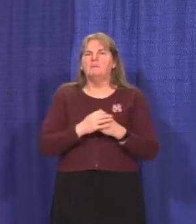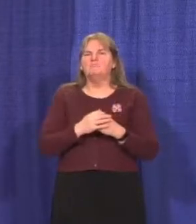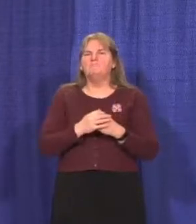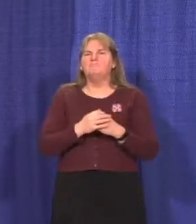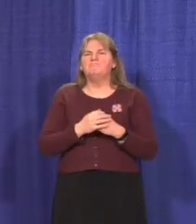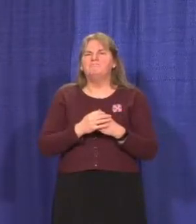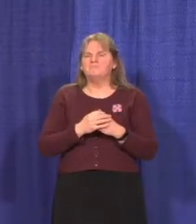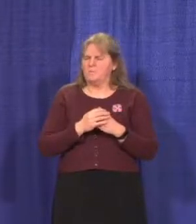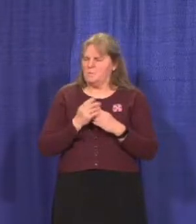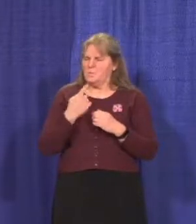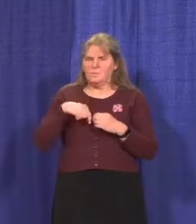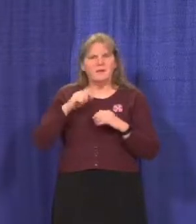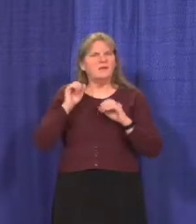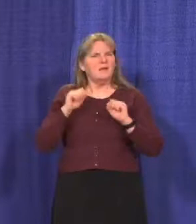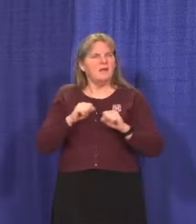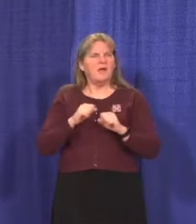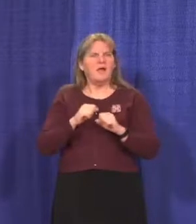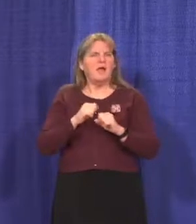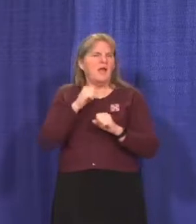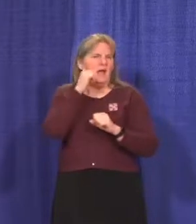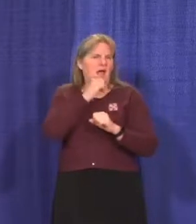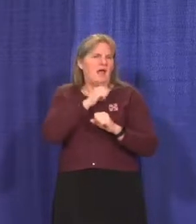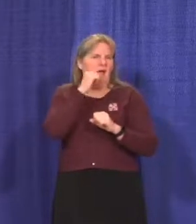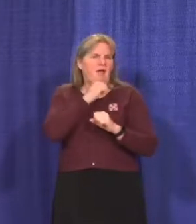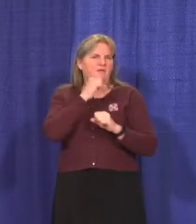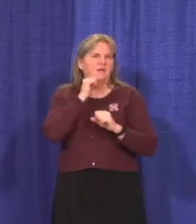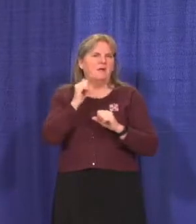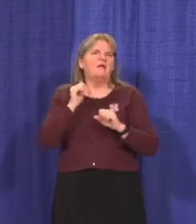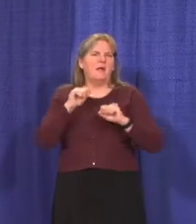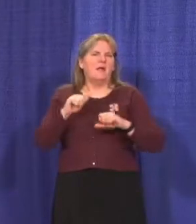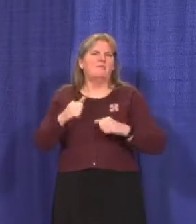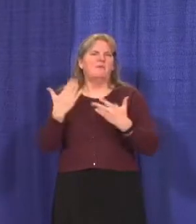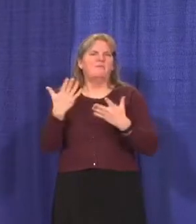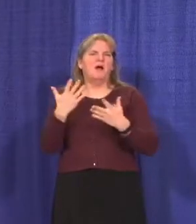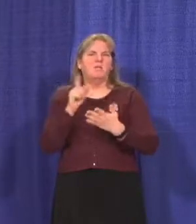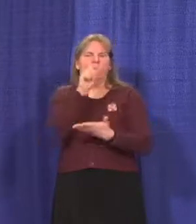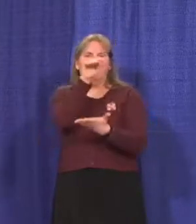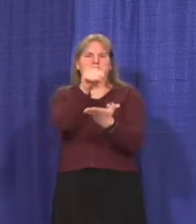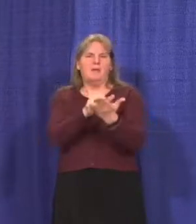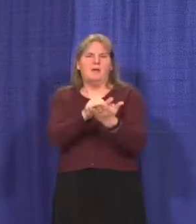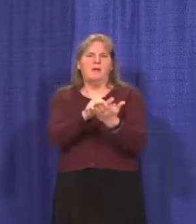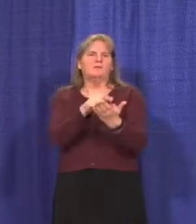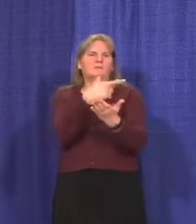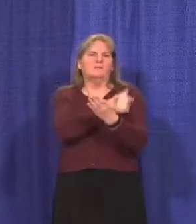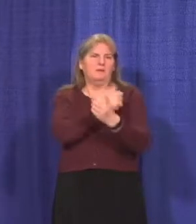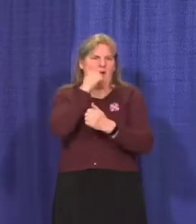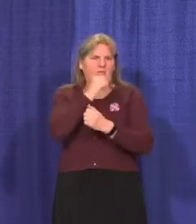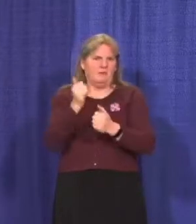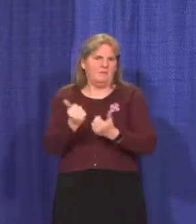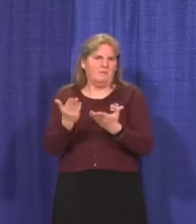vaccines a day and we are ready for those deliveries and we expect an update on dates and